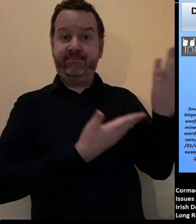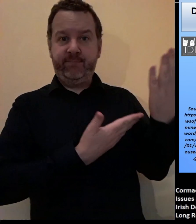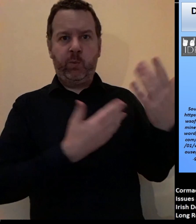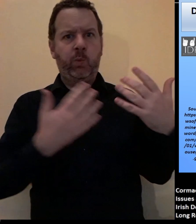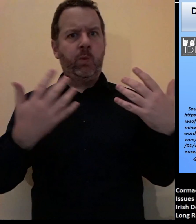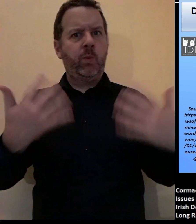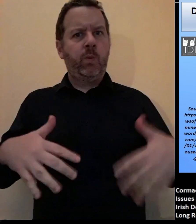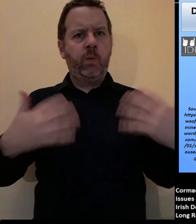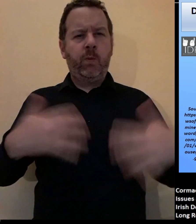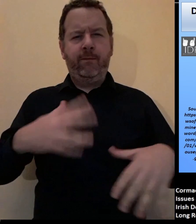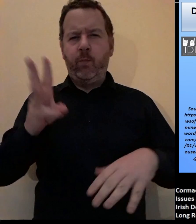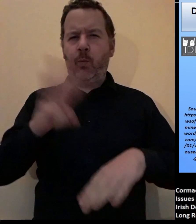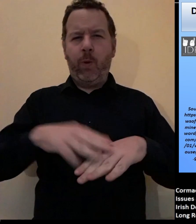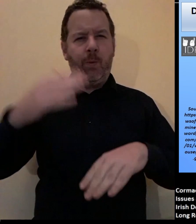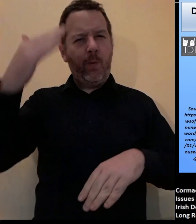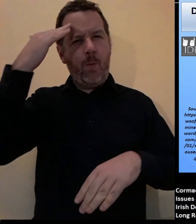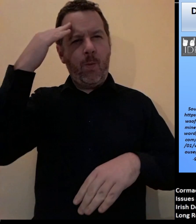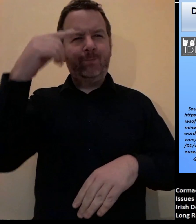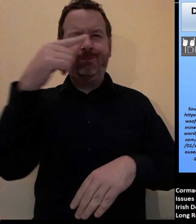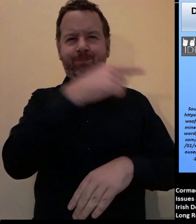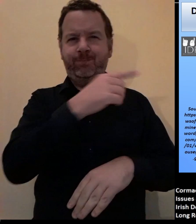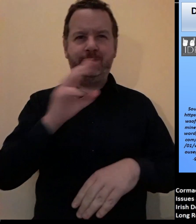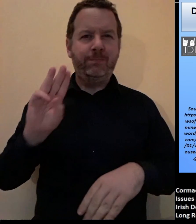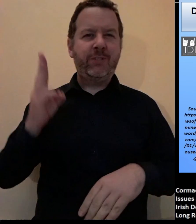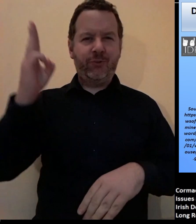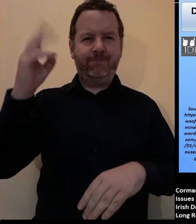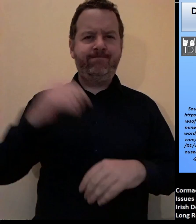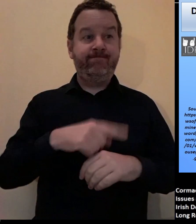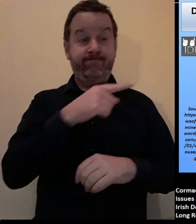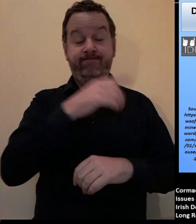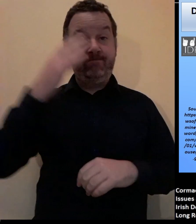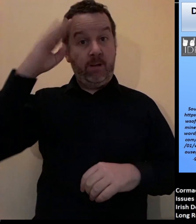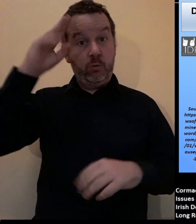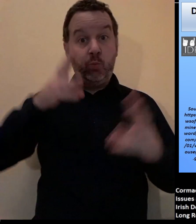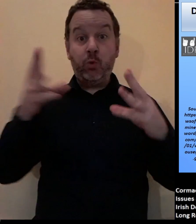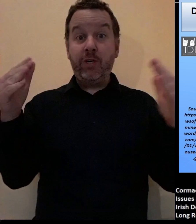depicting the entrance gates, at the height of the Irish Famine.